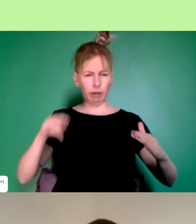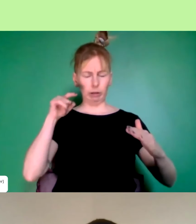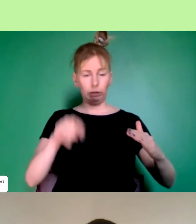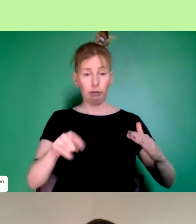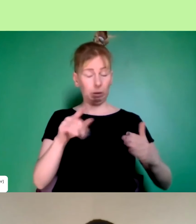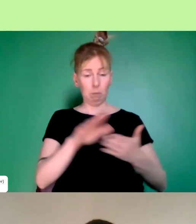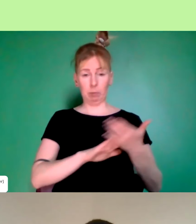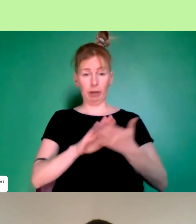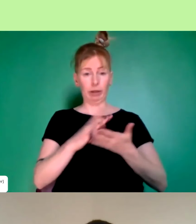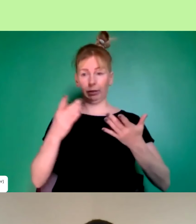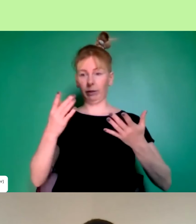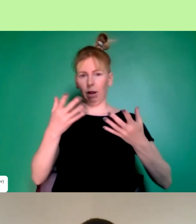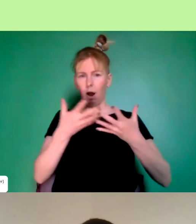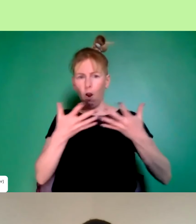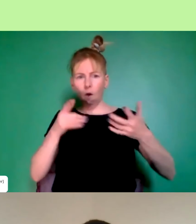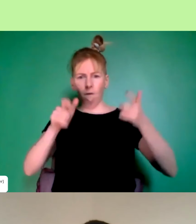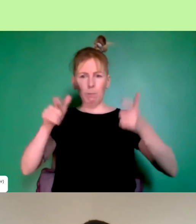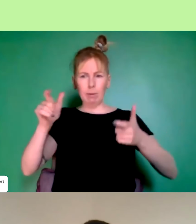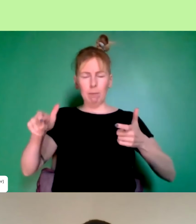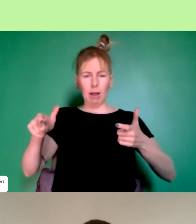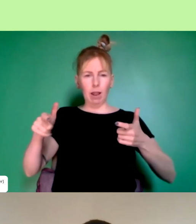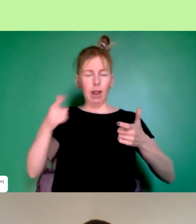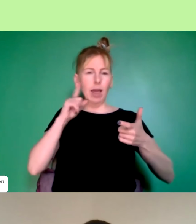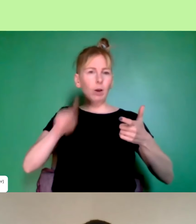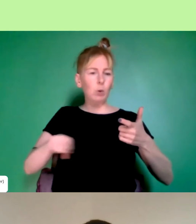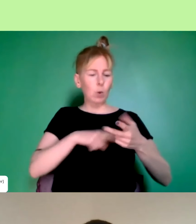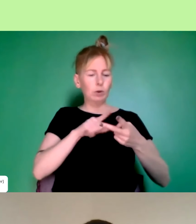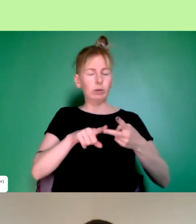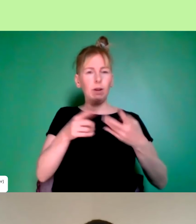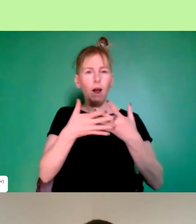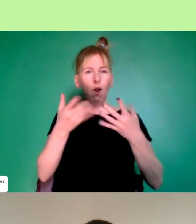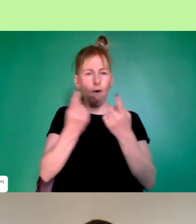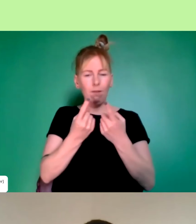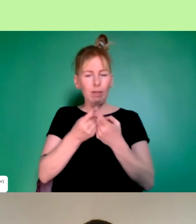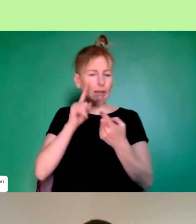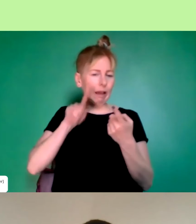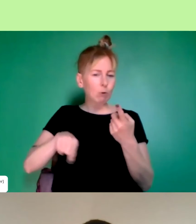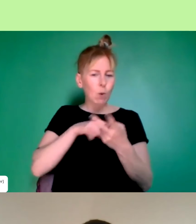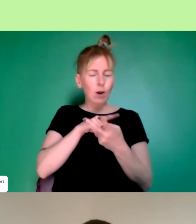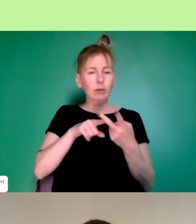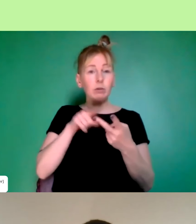others. You know, can see facts and not bodies can see evidence and not relationality.